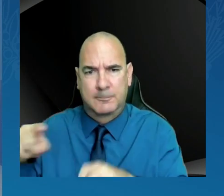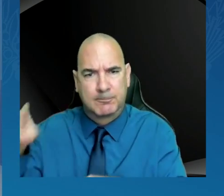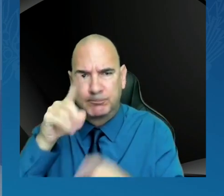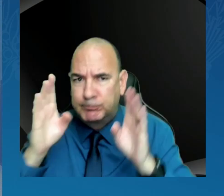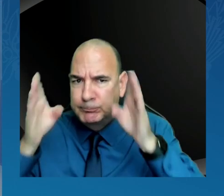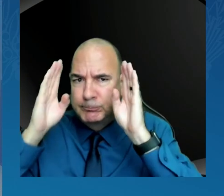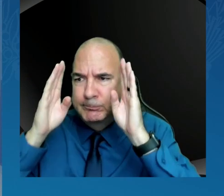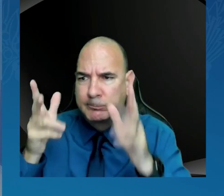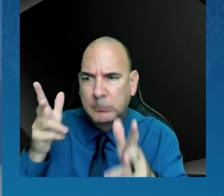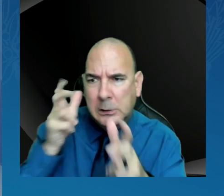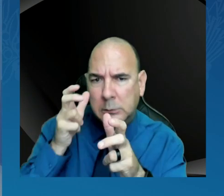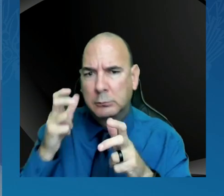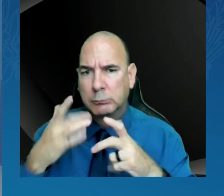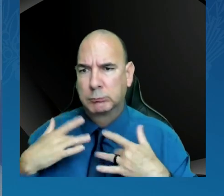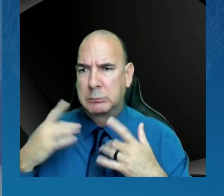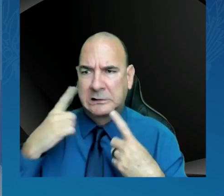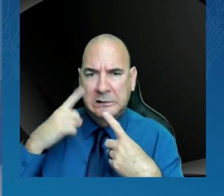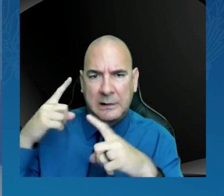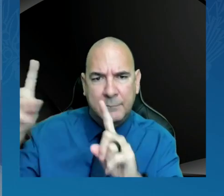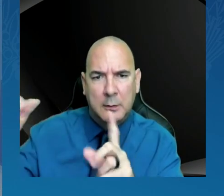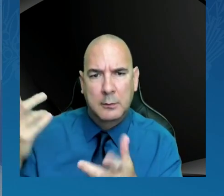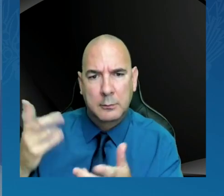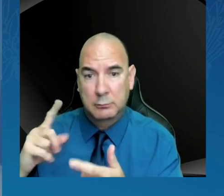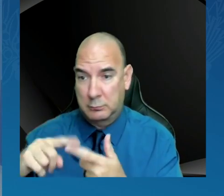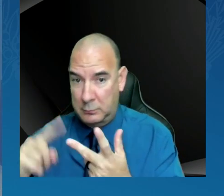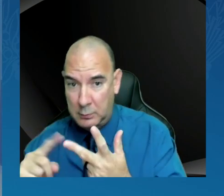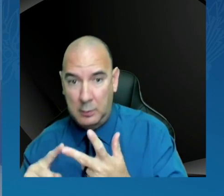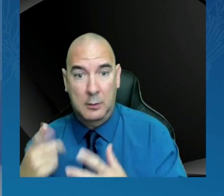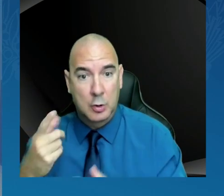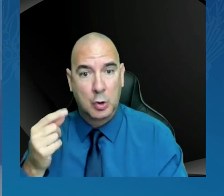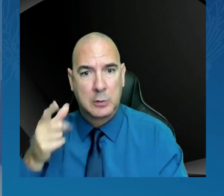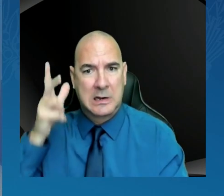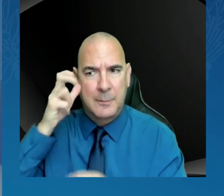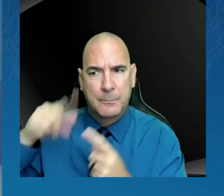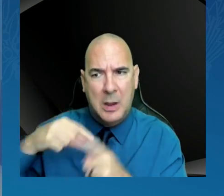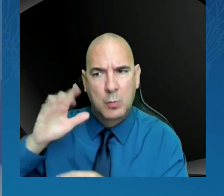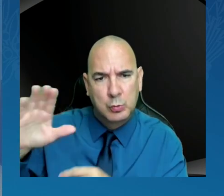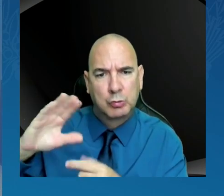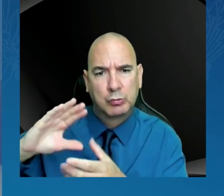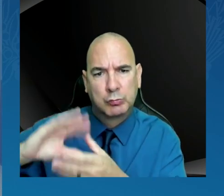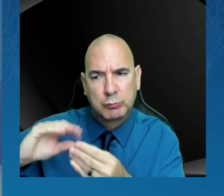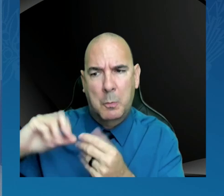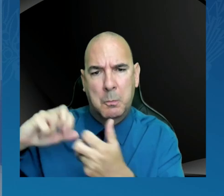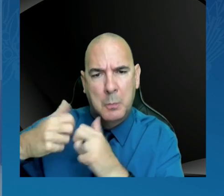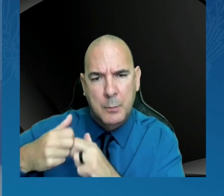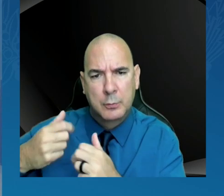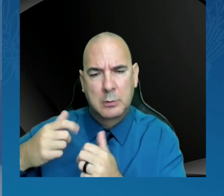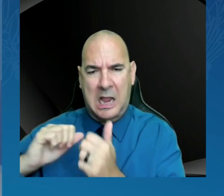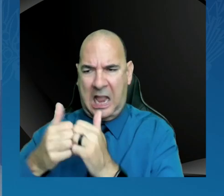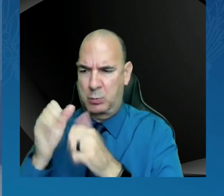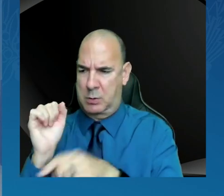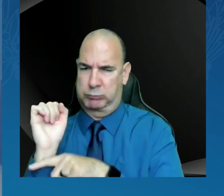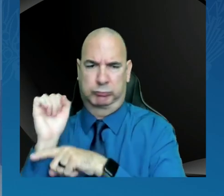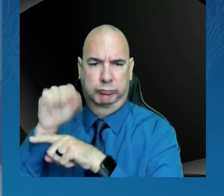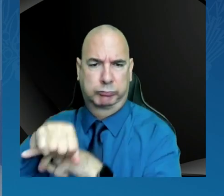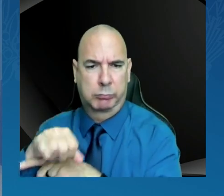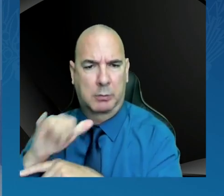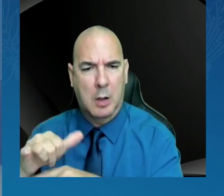We need to hear about the problems and the challenges that we need to overcome and collectively work together on. We need to share best practices and scale up